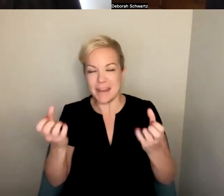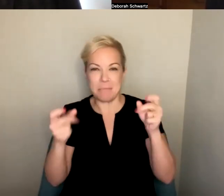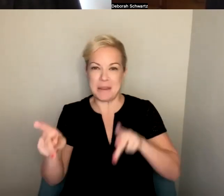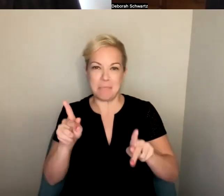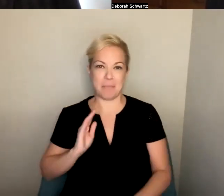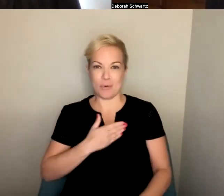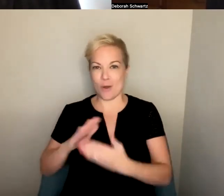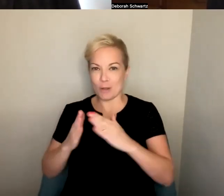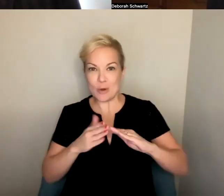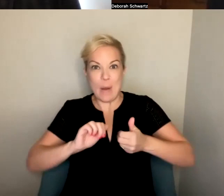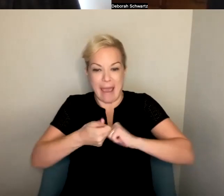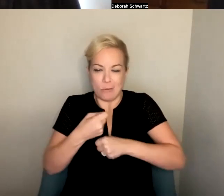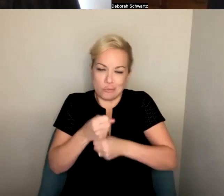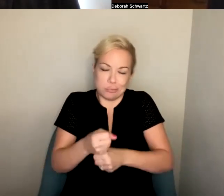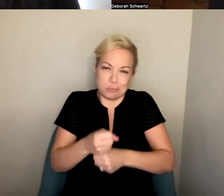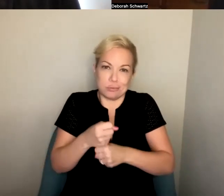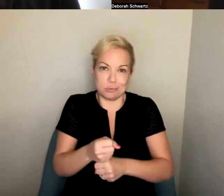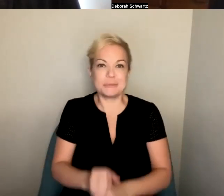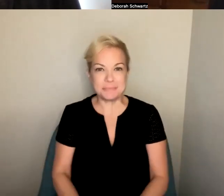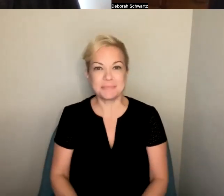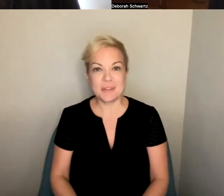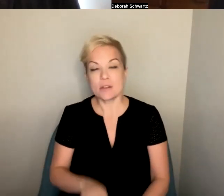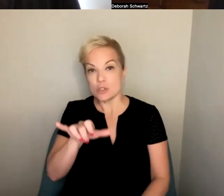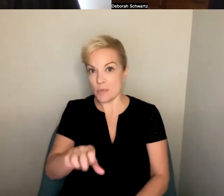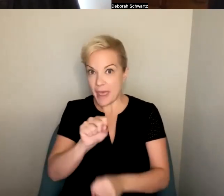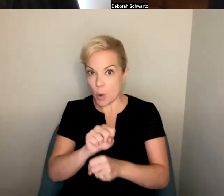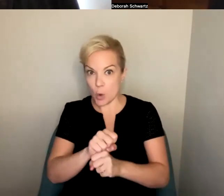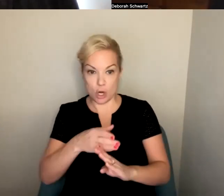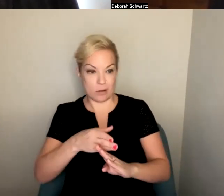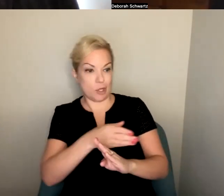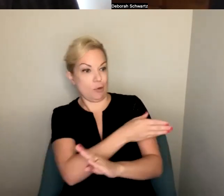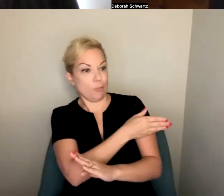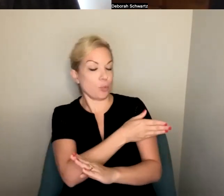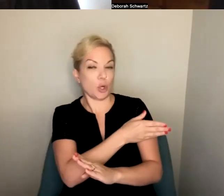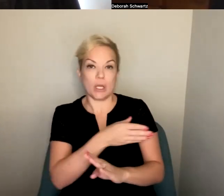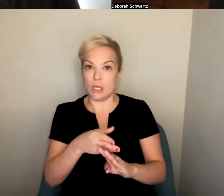of course porcupine quill work pre-dates glass beads and other beads that began to be traded for